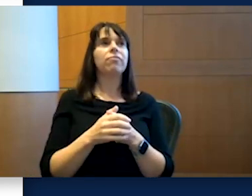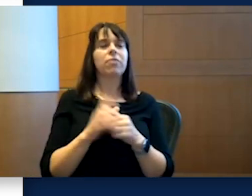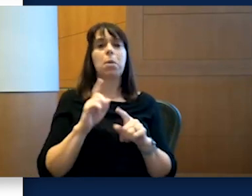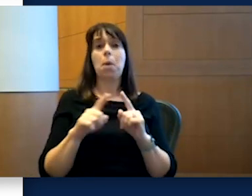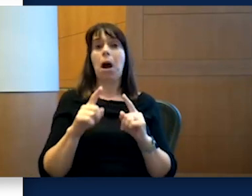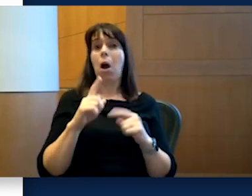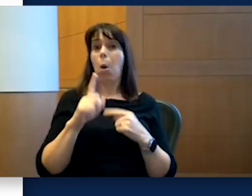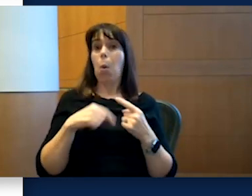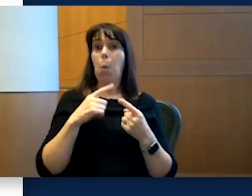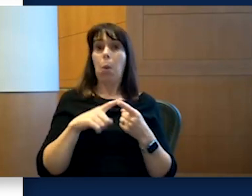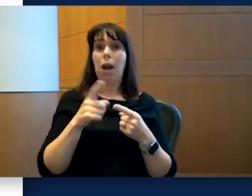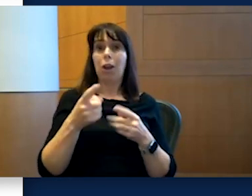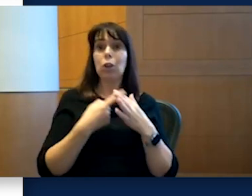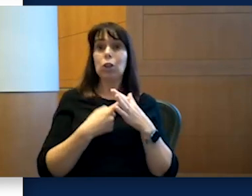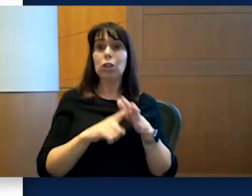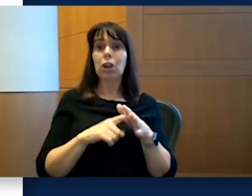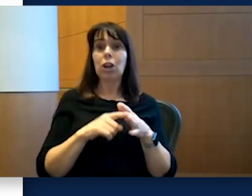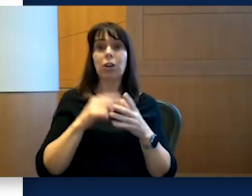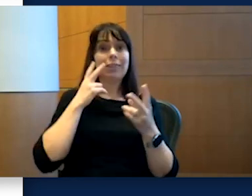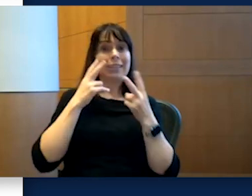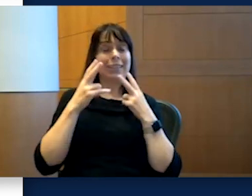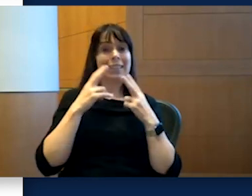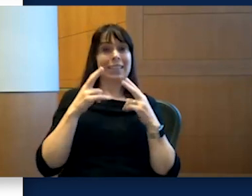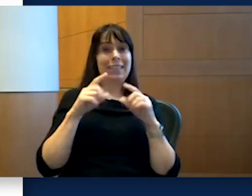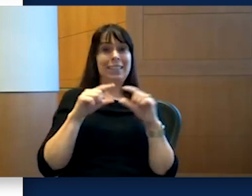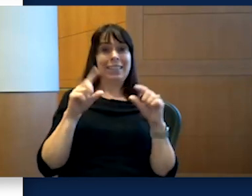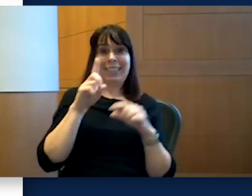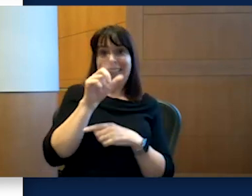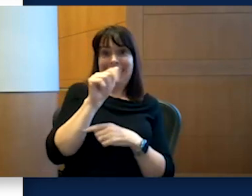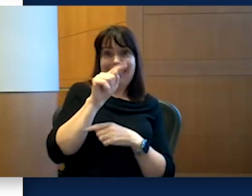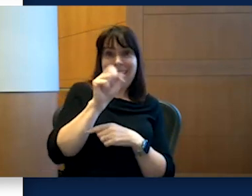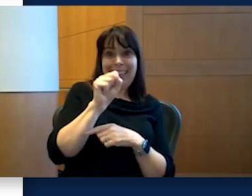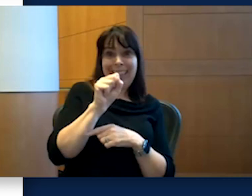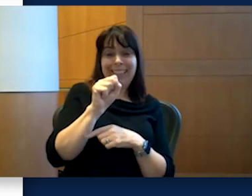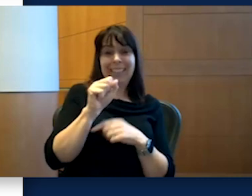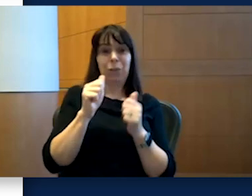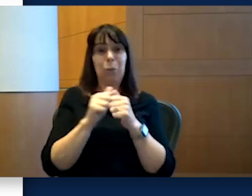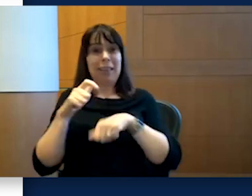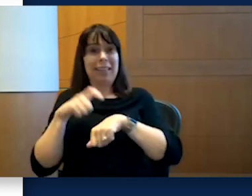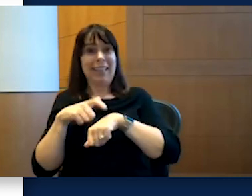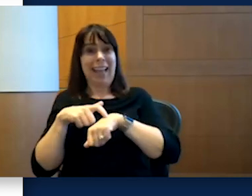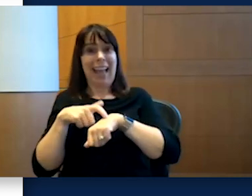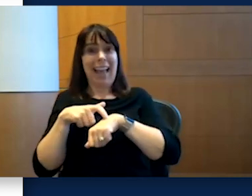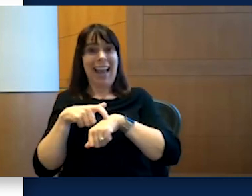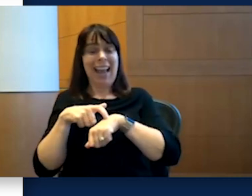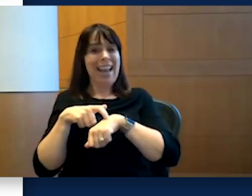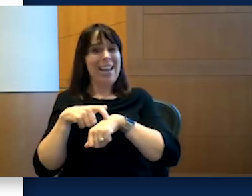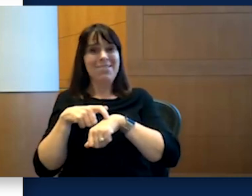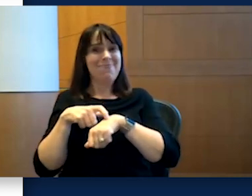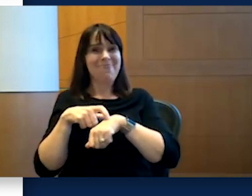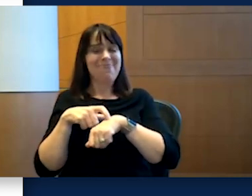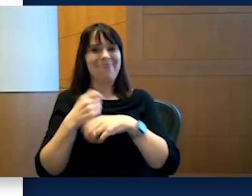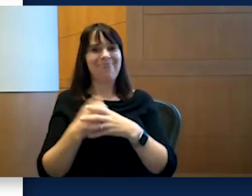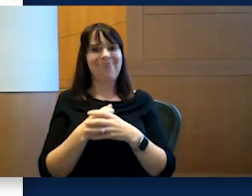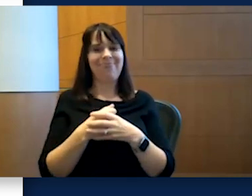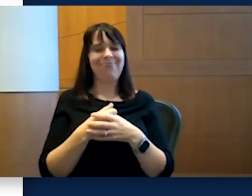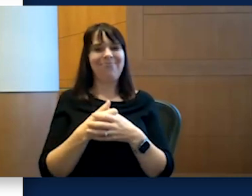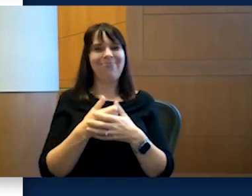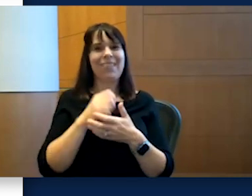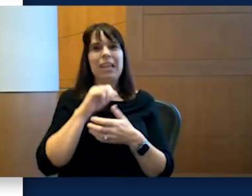It's also not going faz far.